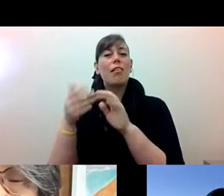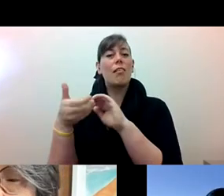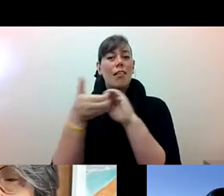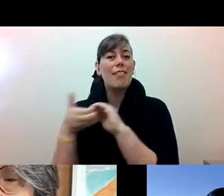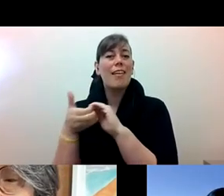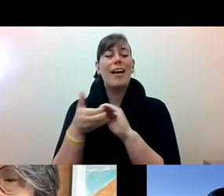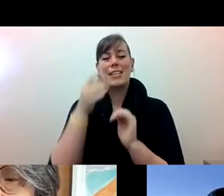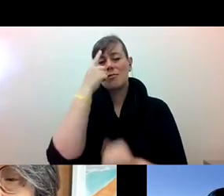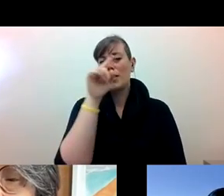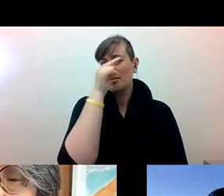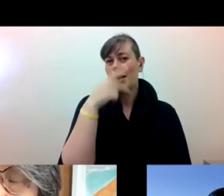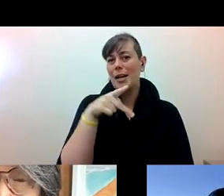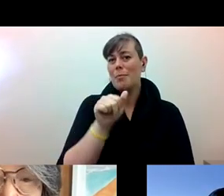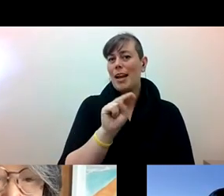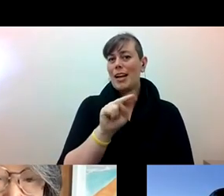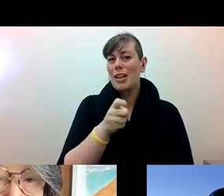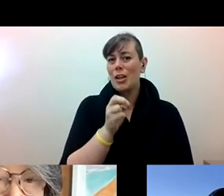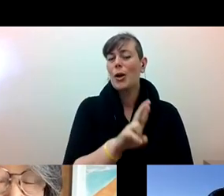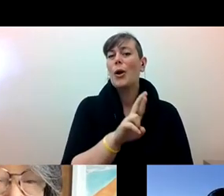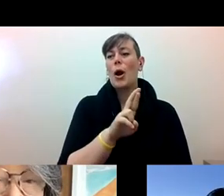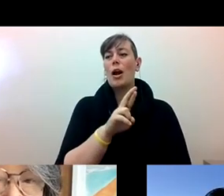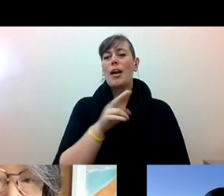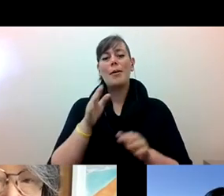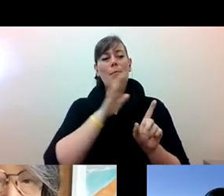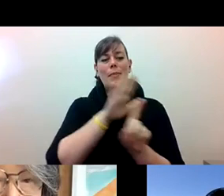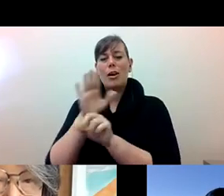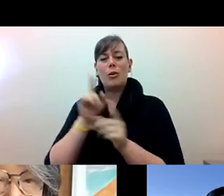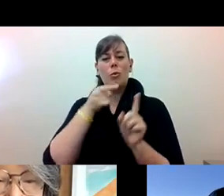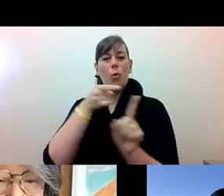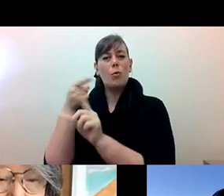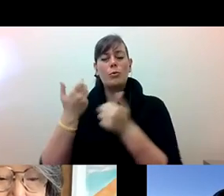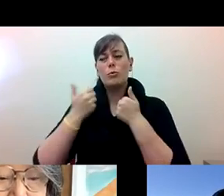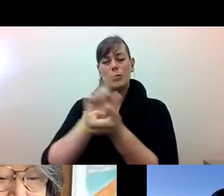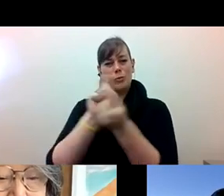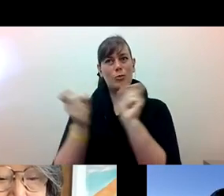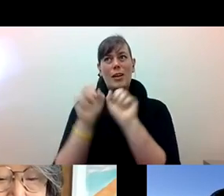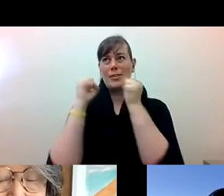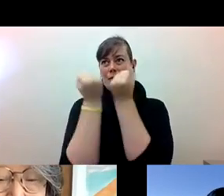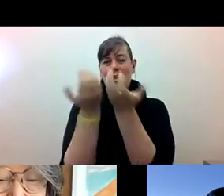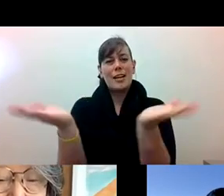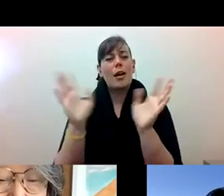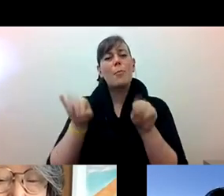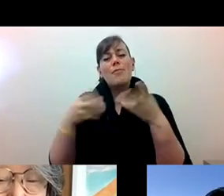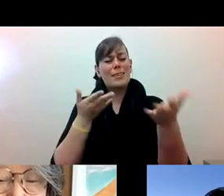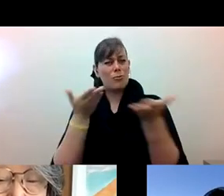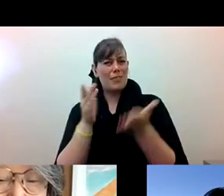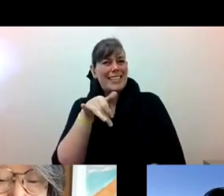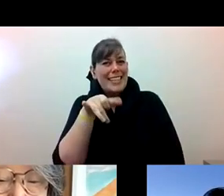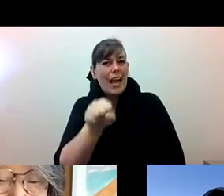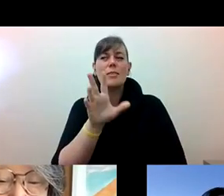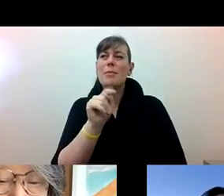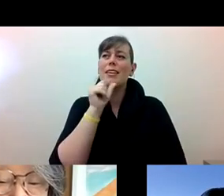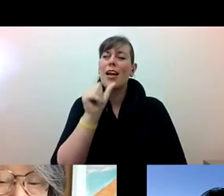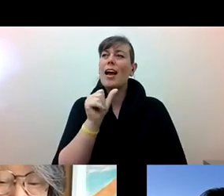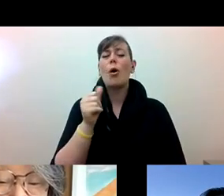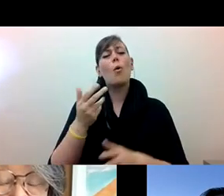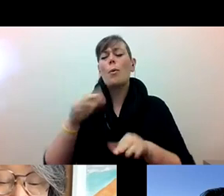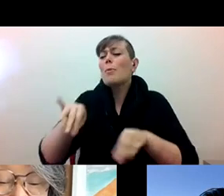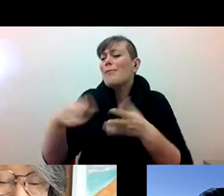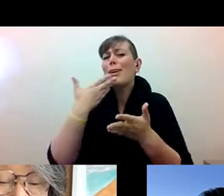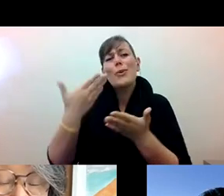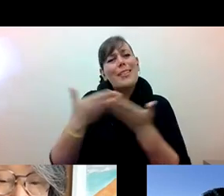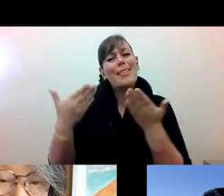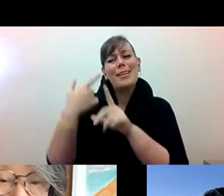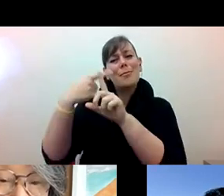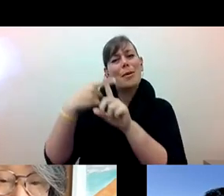Diane Fujino: was really about ways to transform society, yes to provide services, but beyond doing just just doing good, it was also to get people to think about